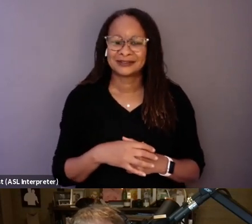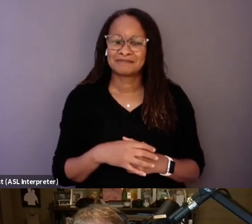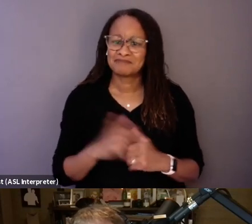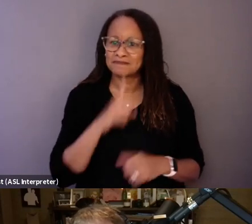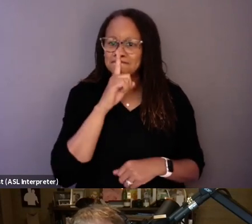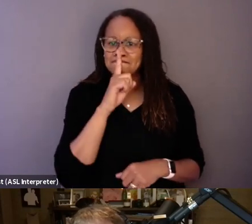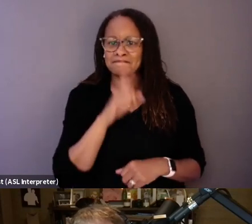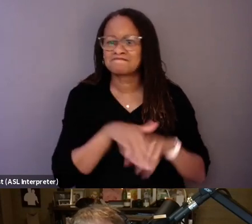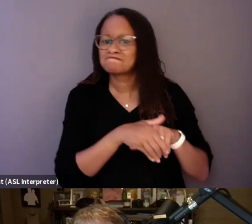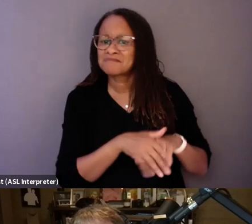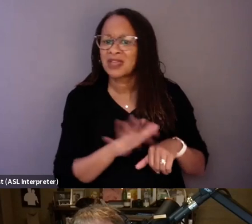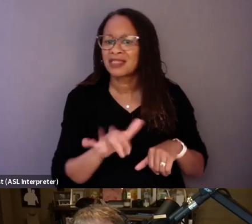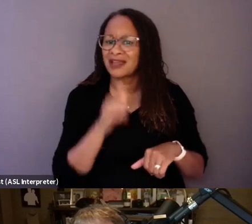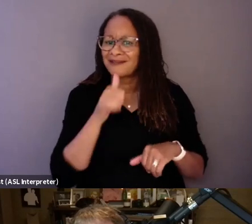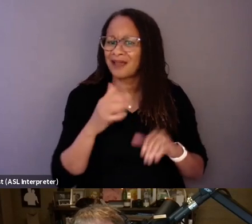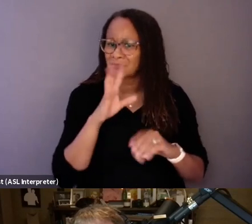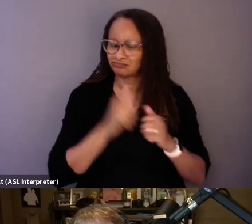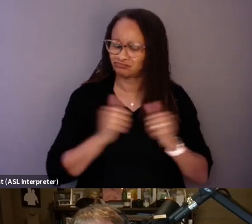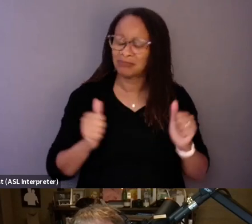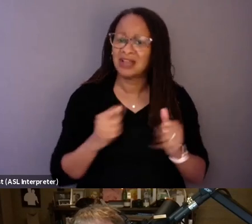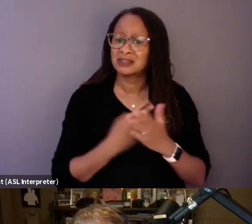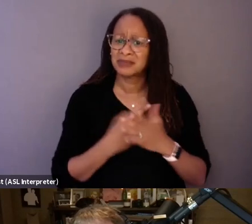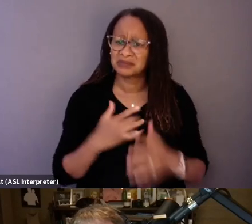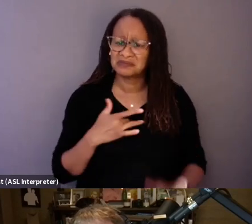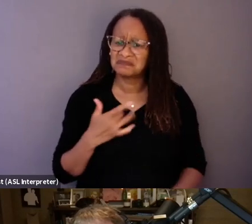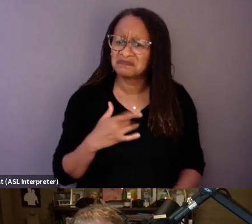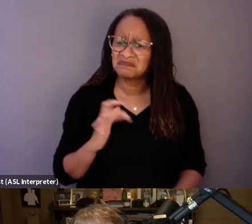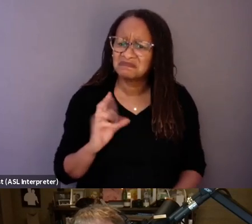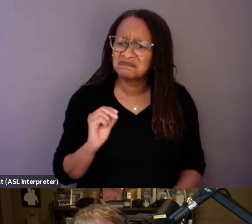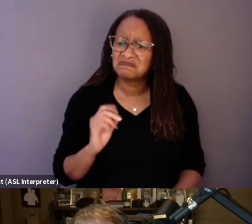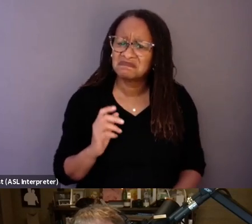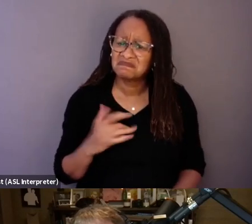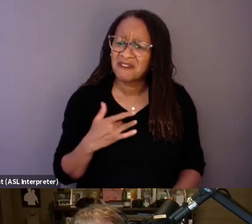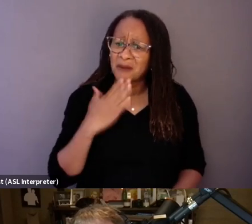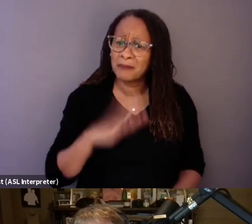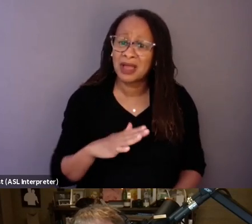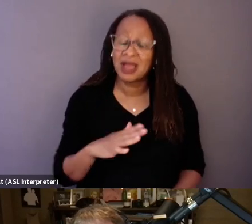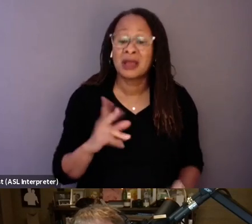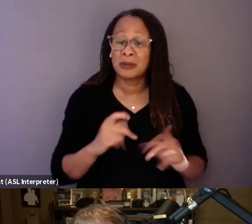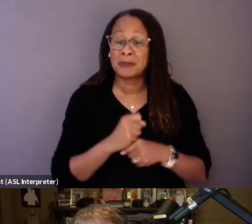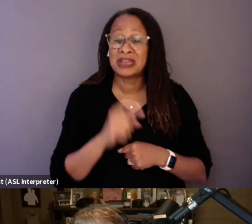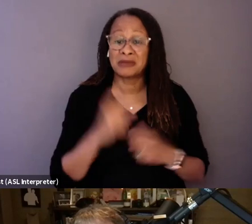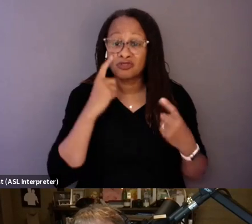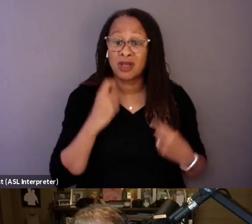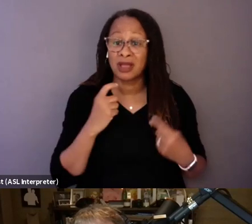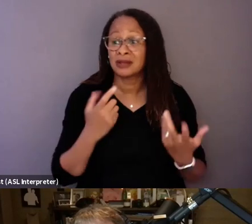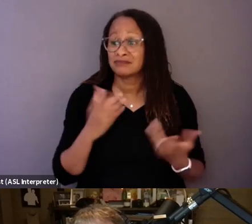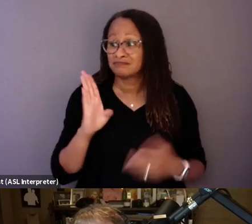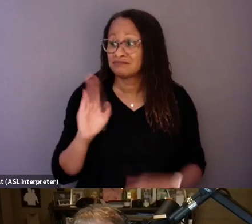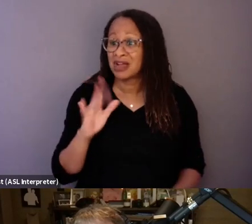but some at times it would come out, you'd be... People made him cry sometimes for being me, just being men.